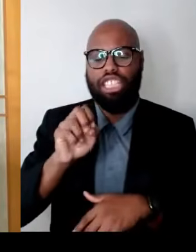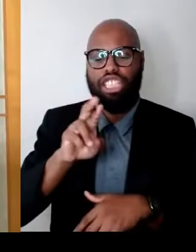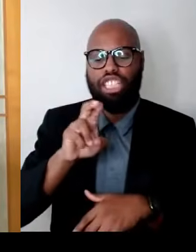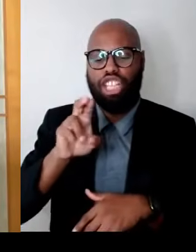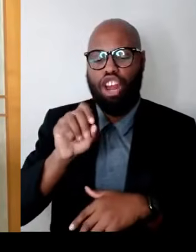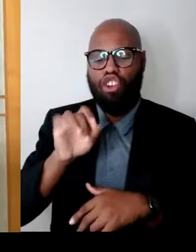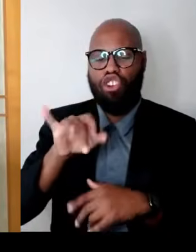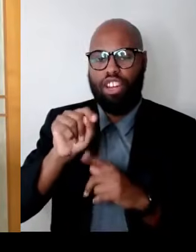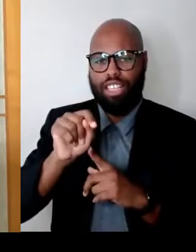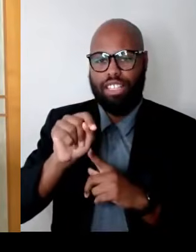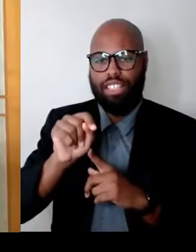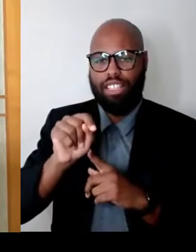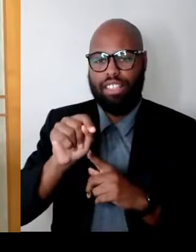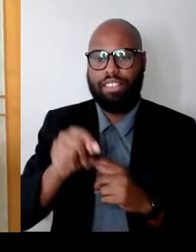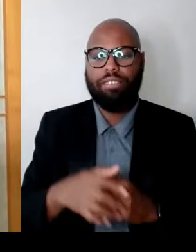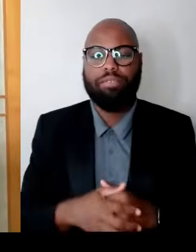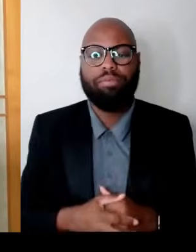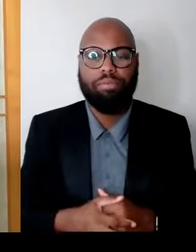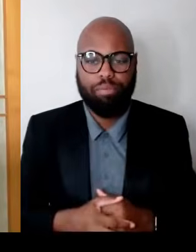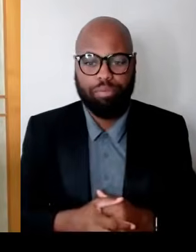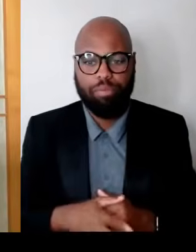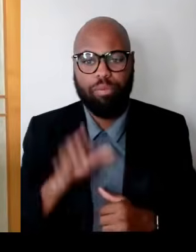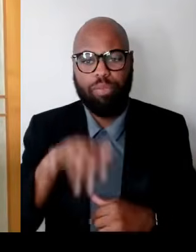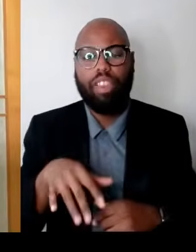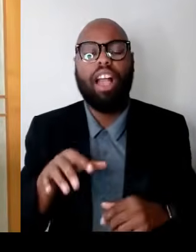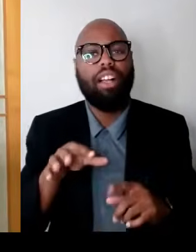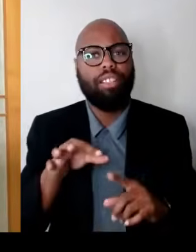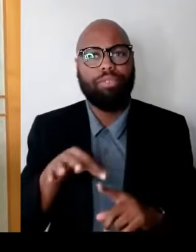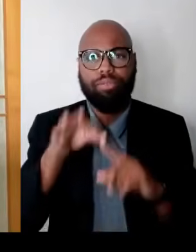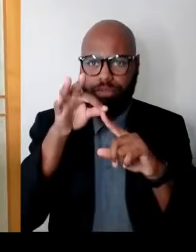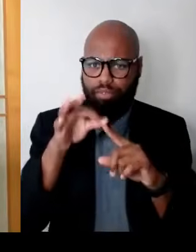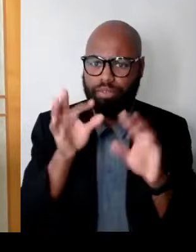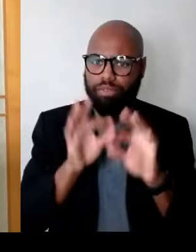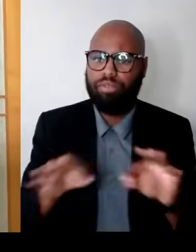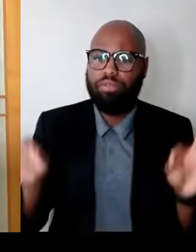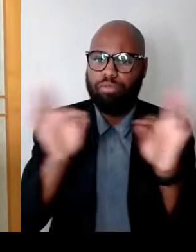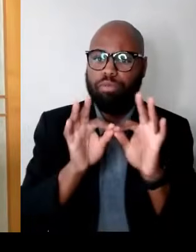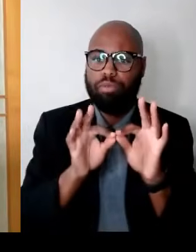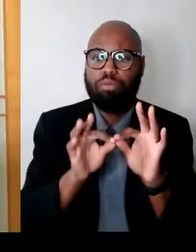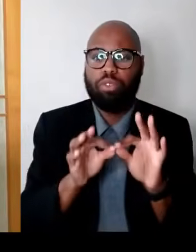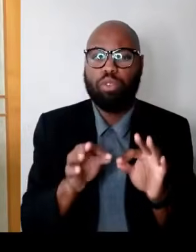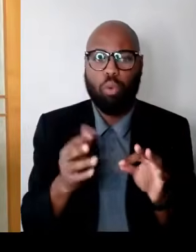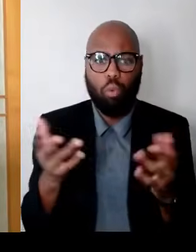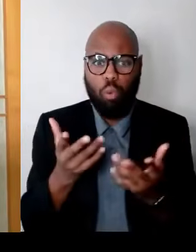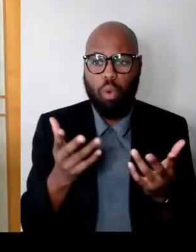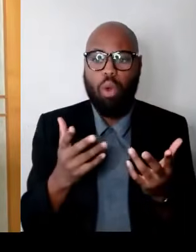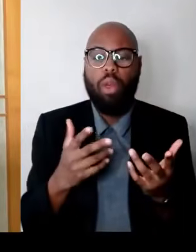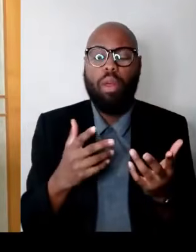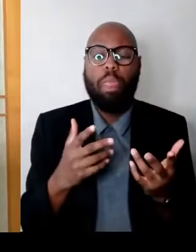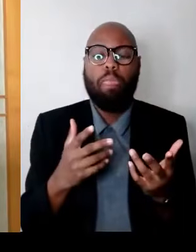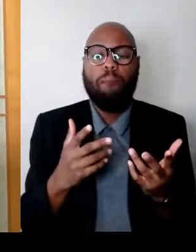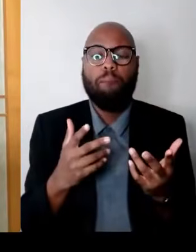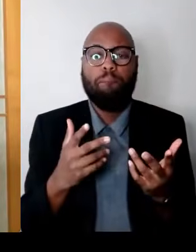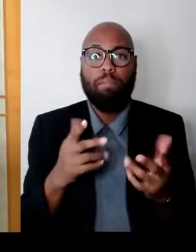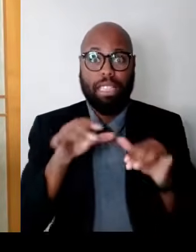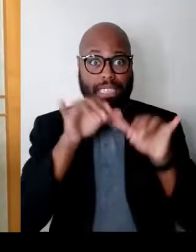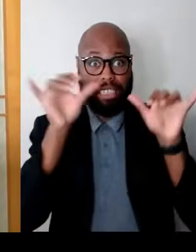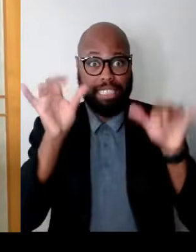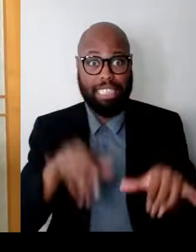especially for the immigrant community especially important because what we see is that the system excuses all the violence